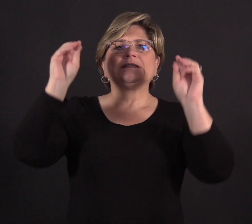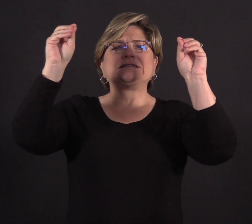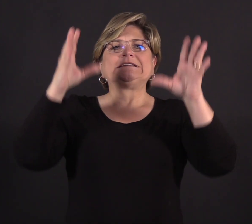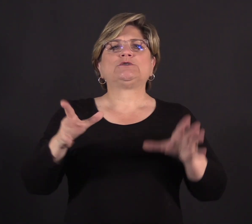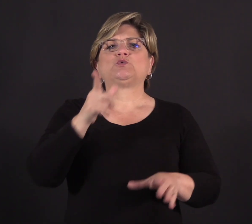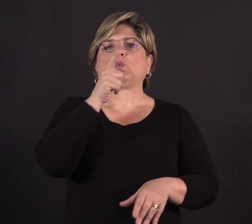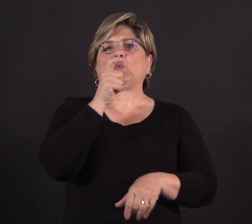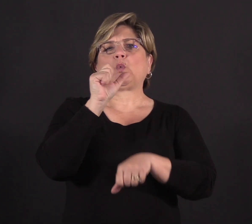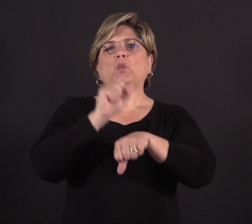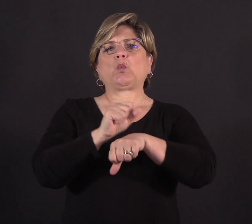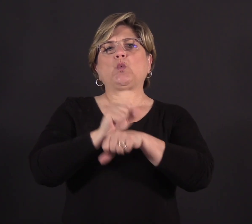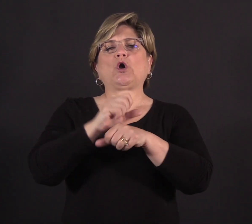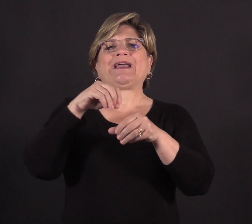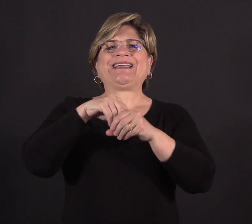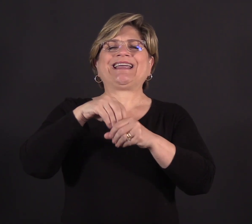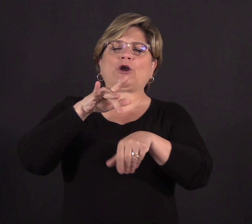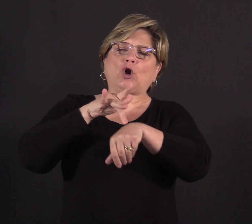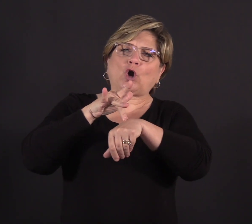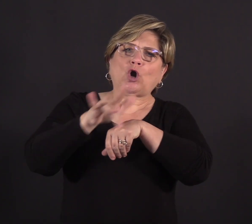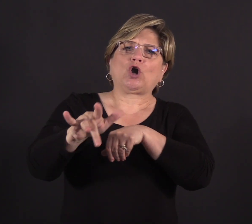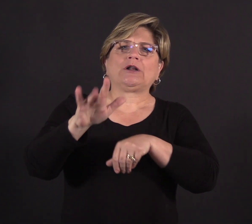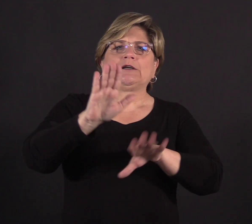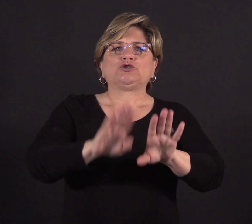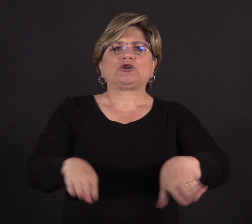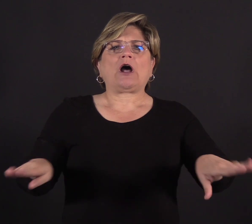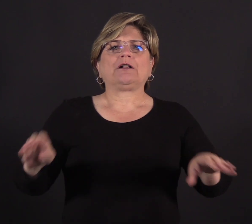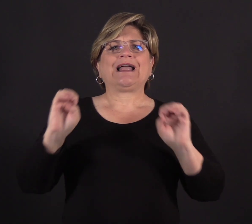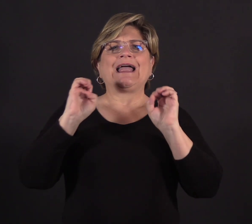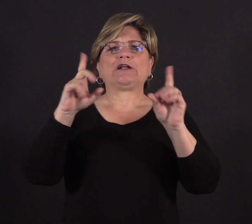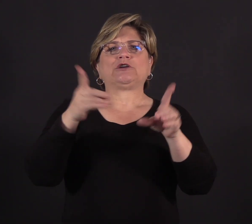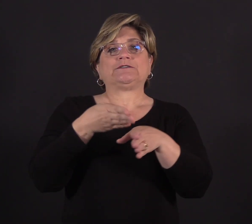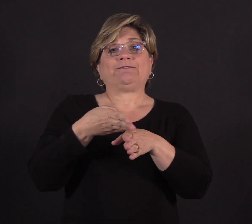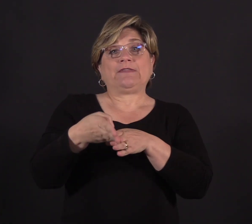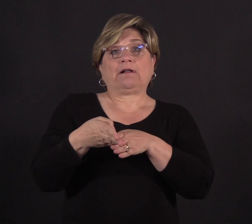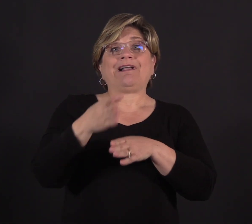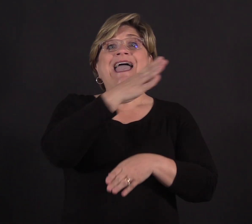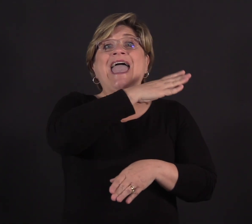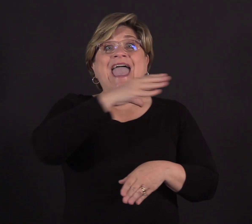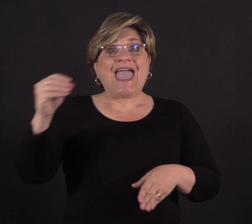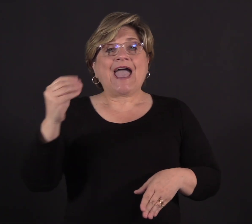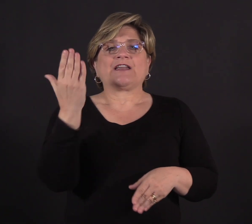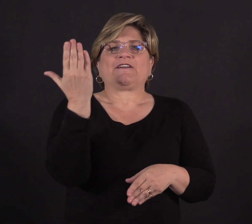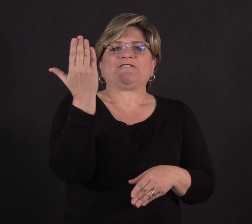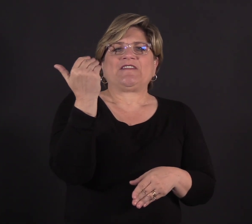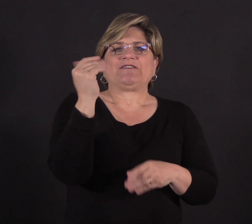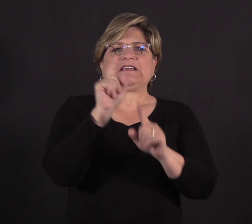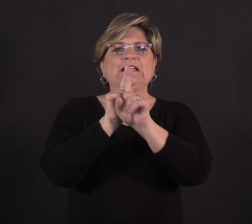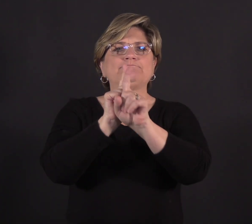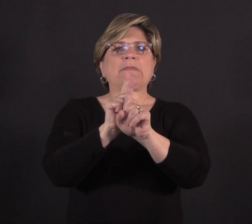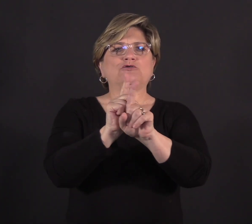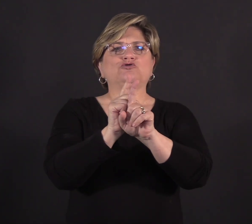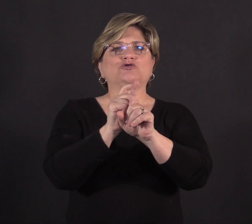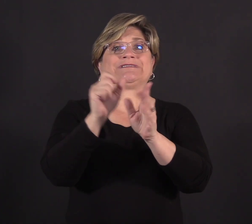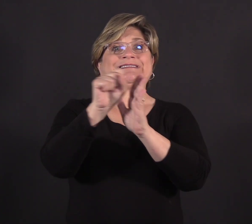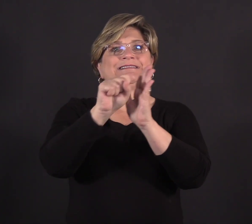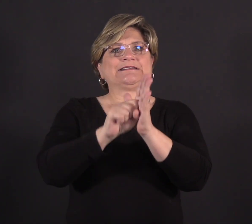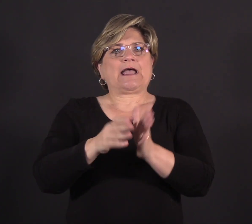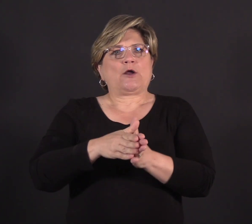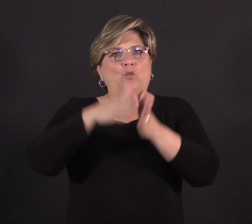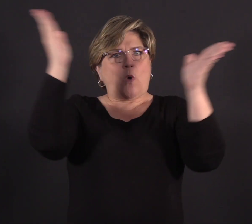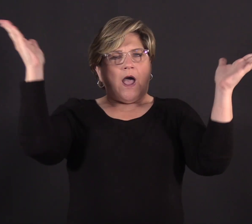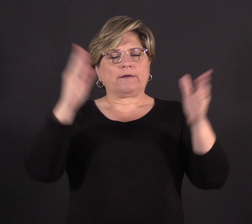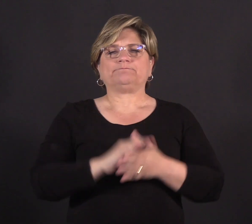work in the Early Childhood Education field and 15 Deaf Mentors statewide.